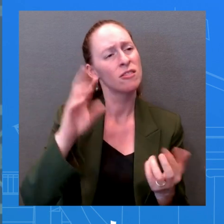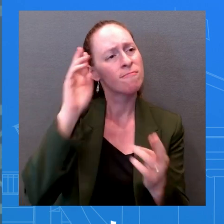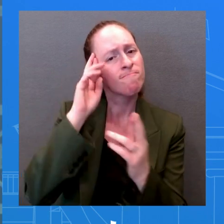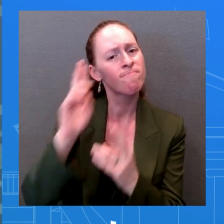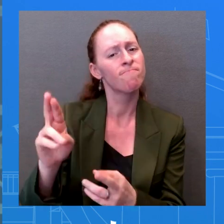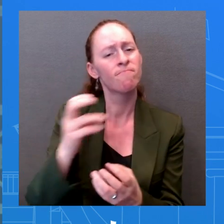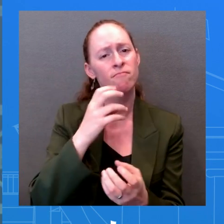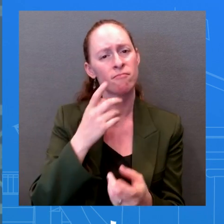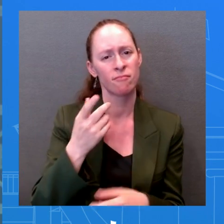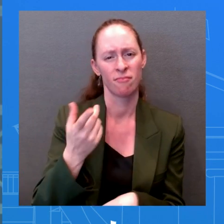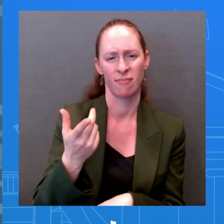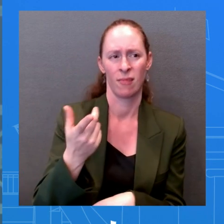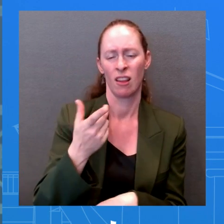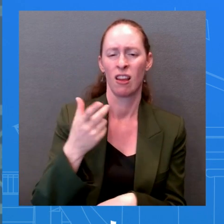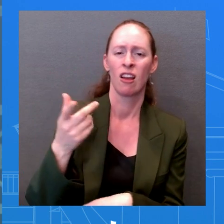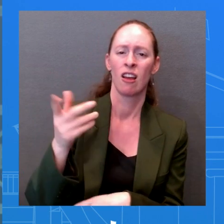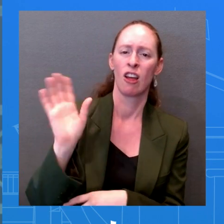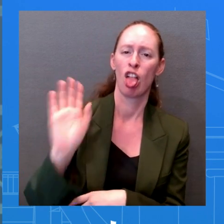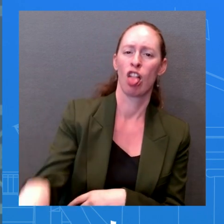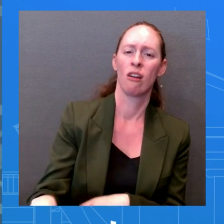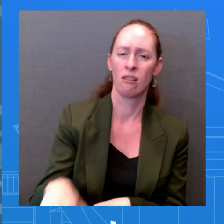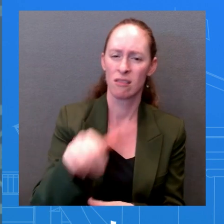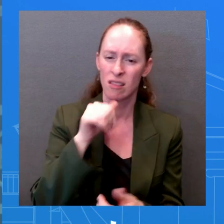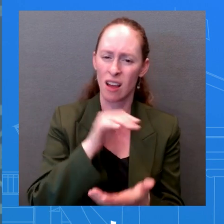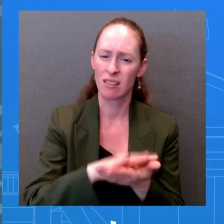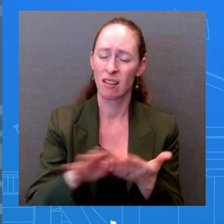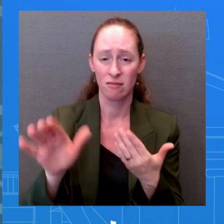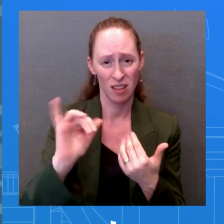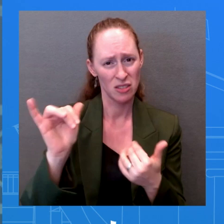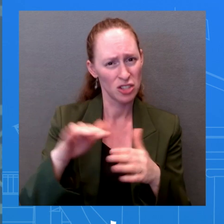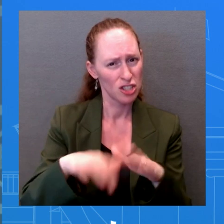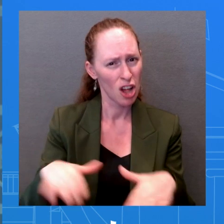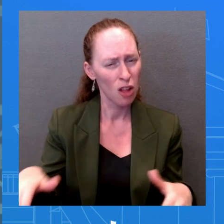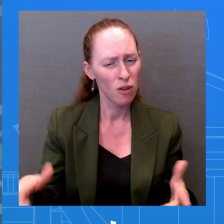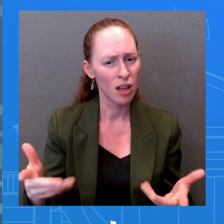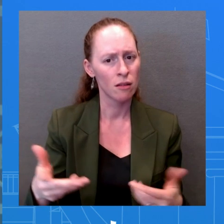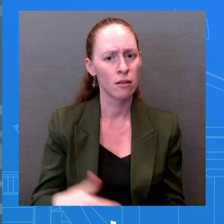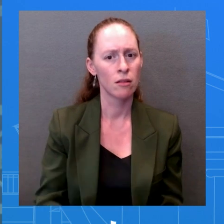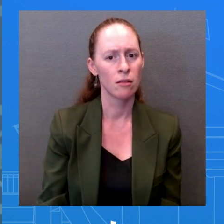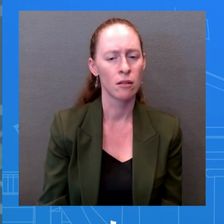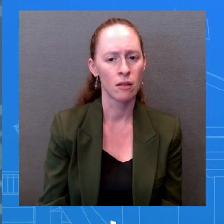We're talking about families and children that are being left on the side -- you know, the side --